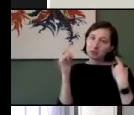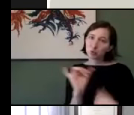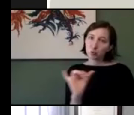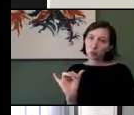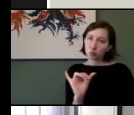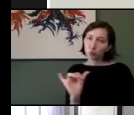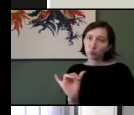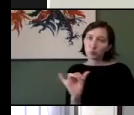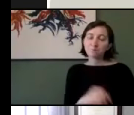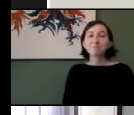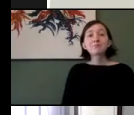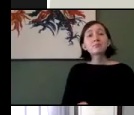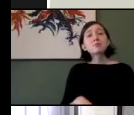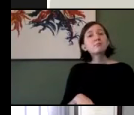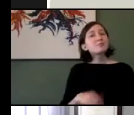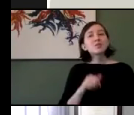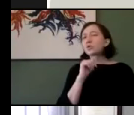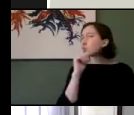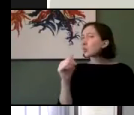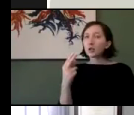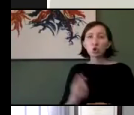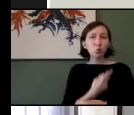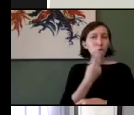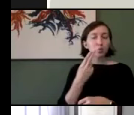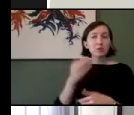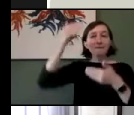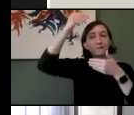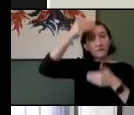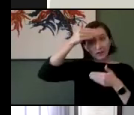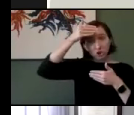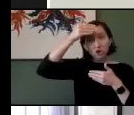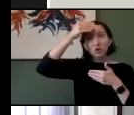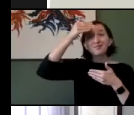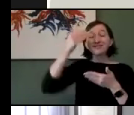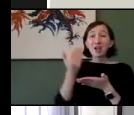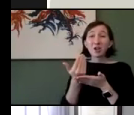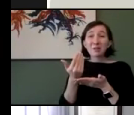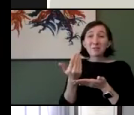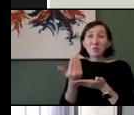Do not put a plastic face shield or mask on newborns or infants.